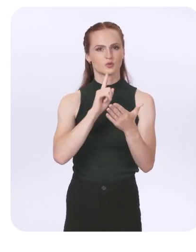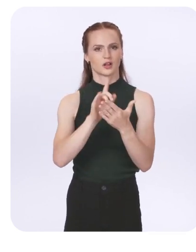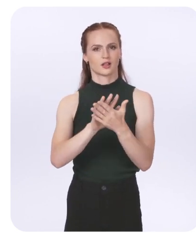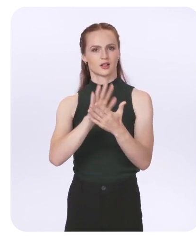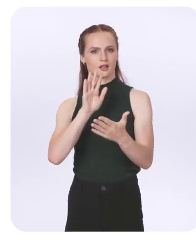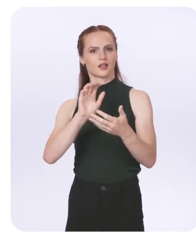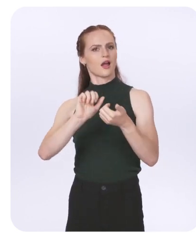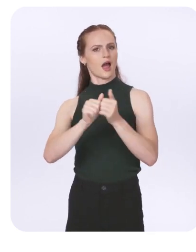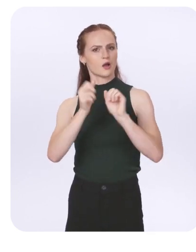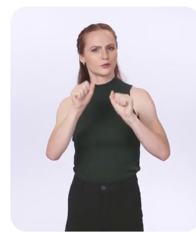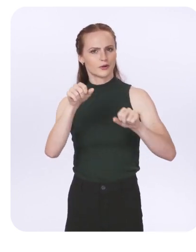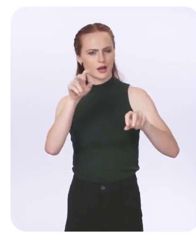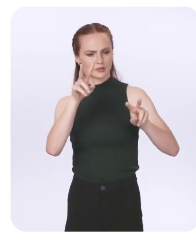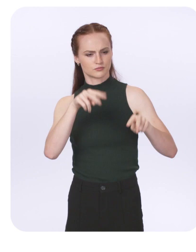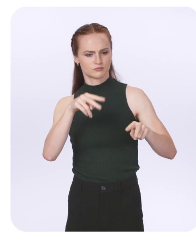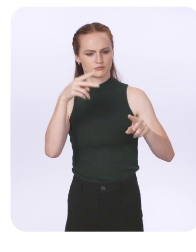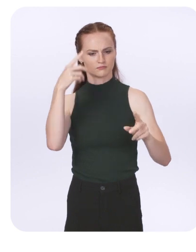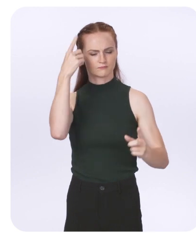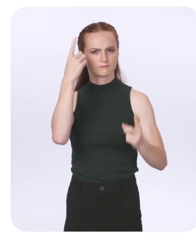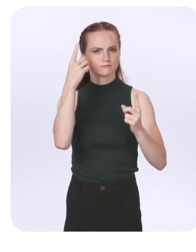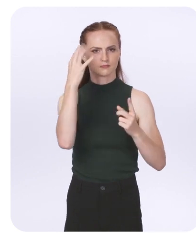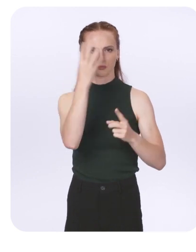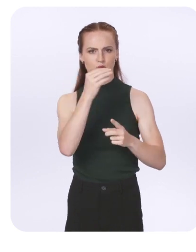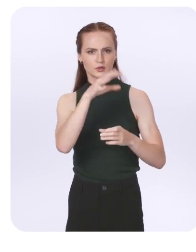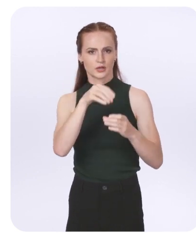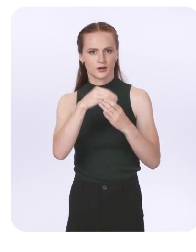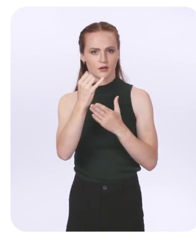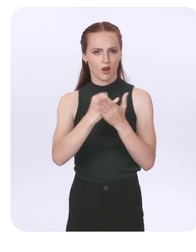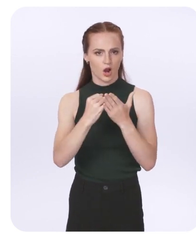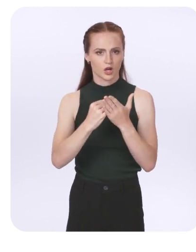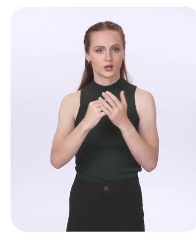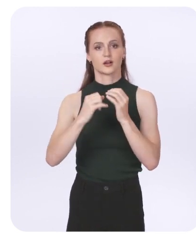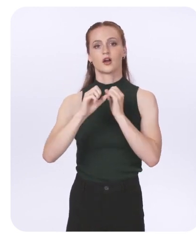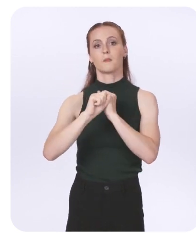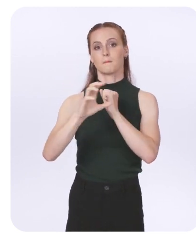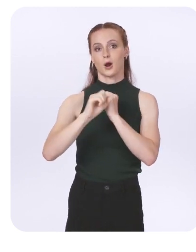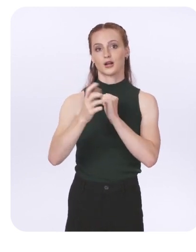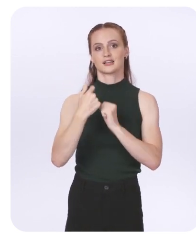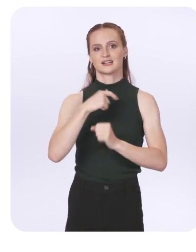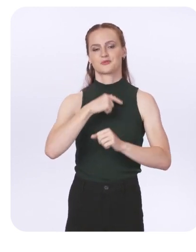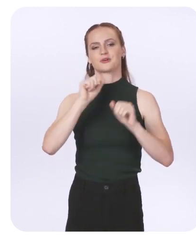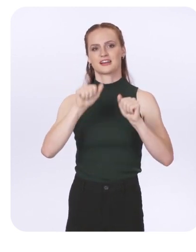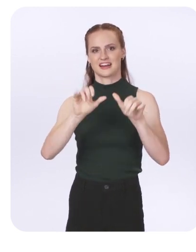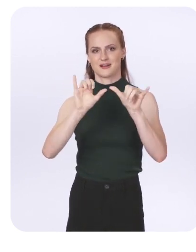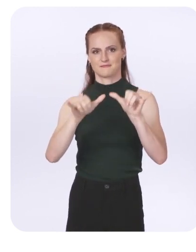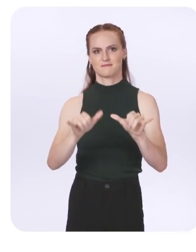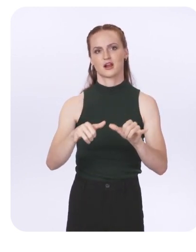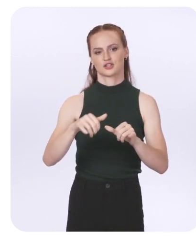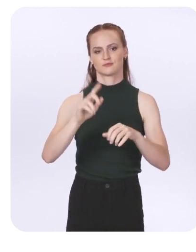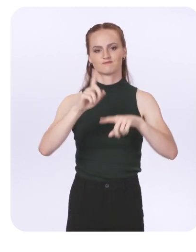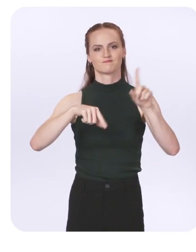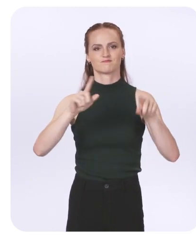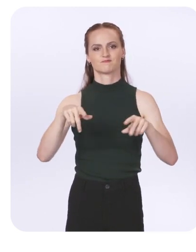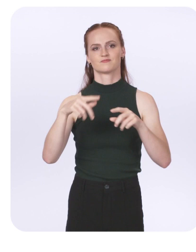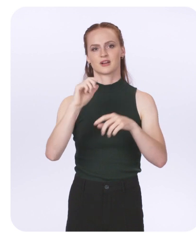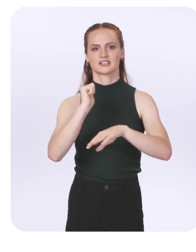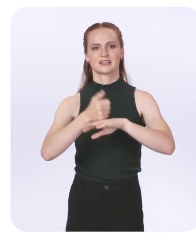And yes, as marketing people, we do love talking about funnels. So here I've opted to showcase a simplified version of